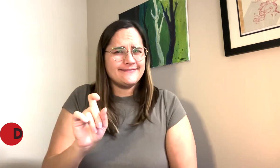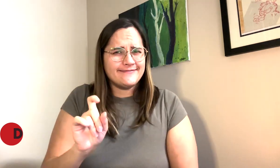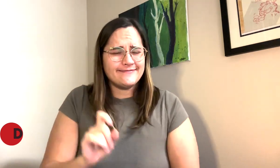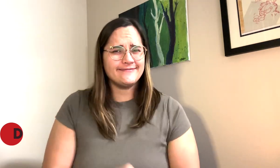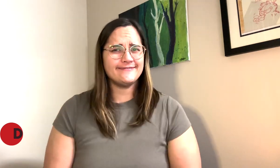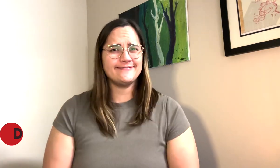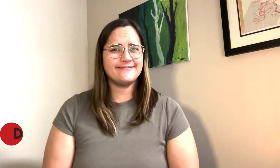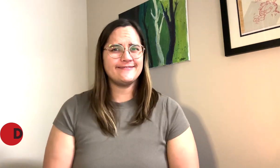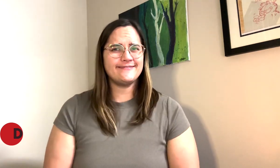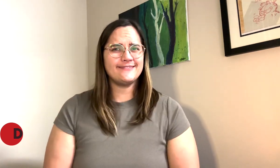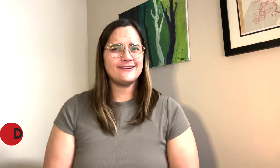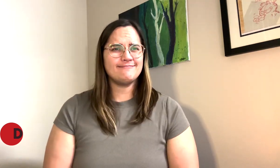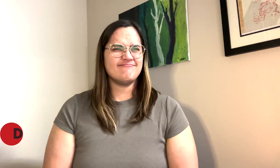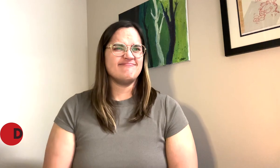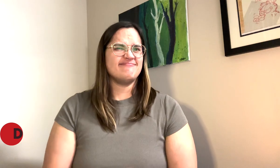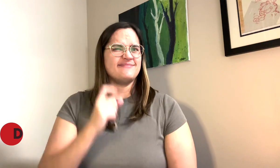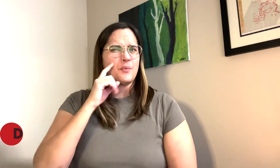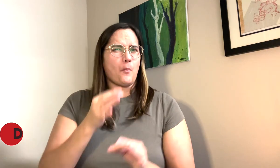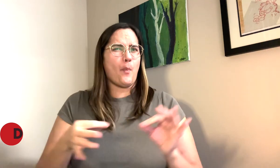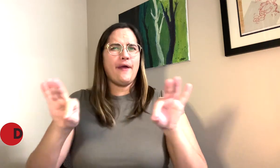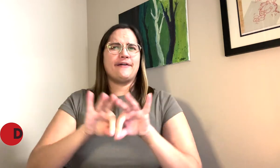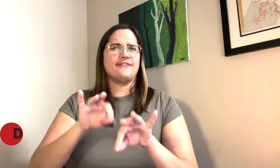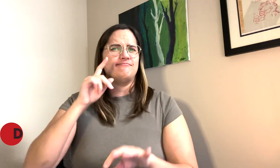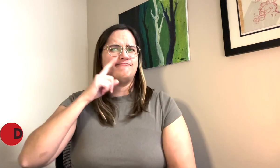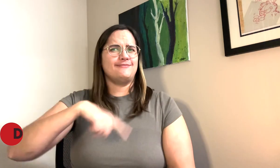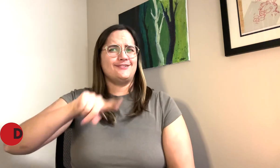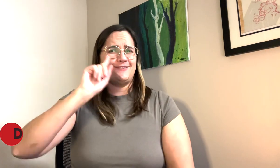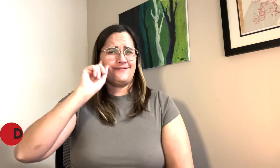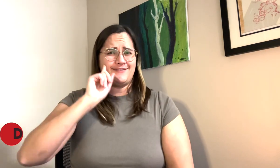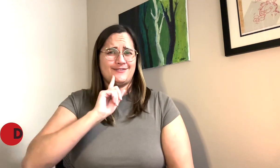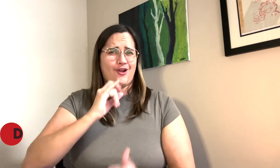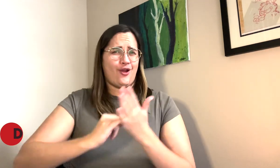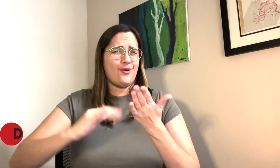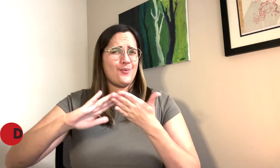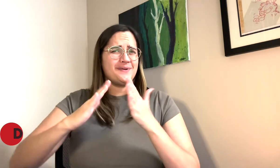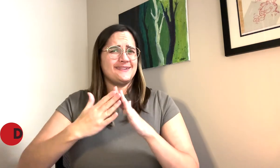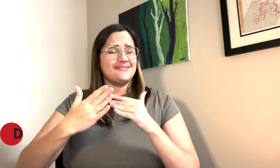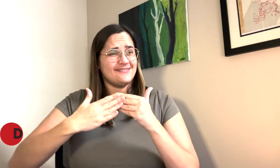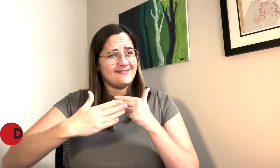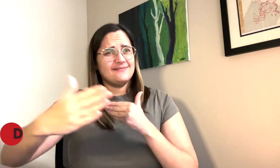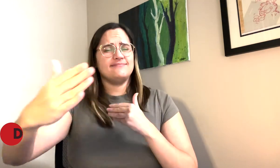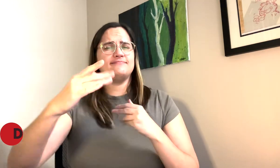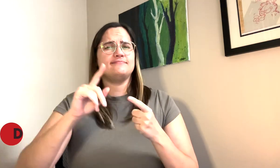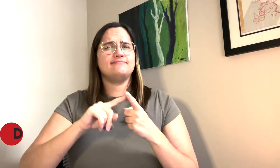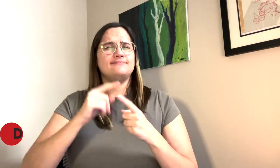to think about protecting ourselves and our creativity too, yes,